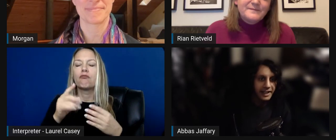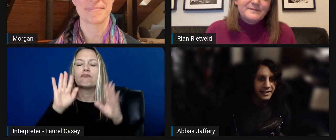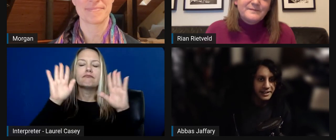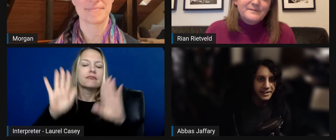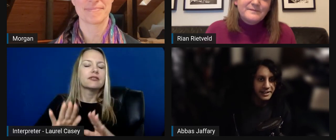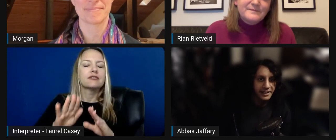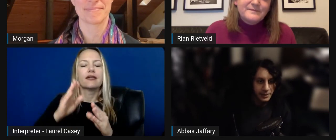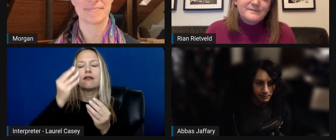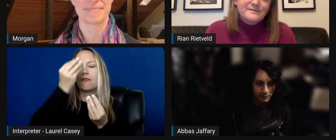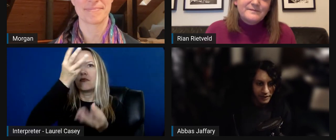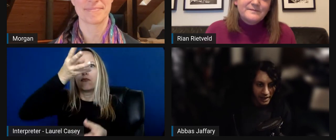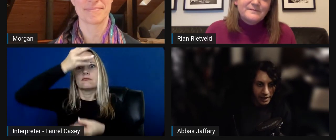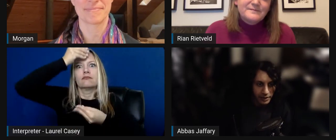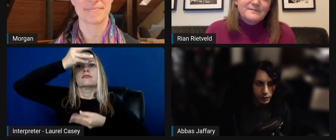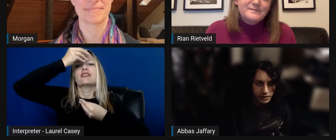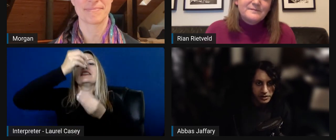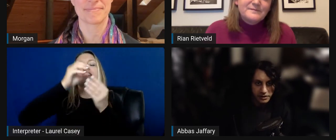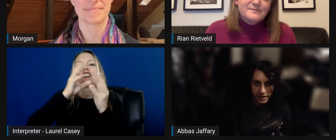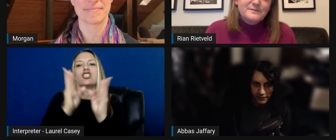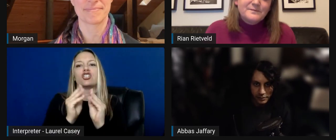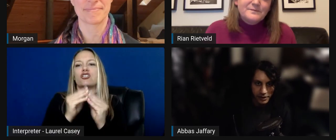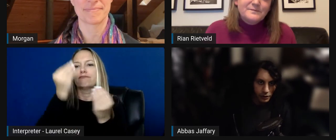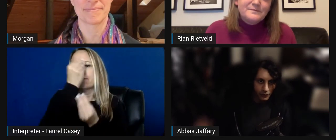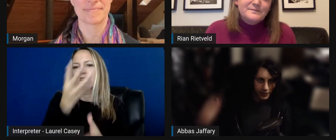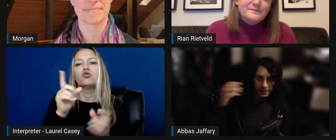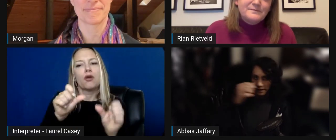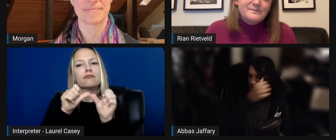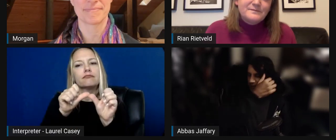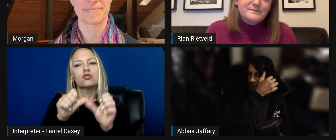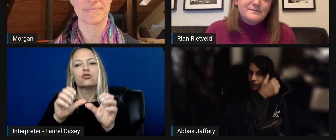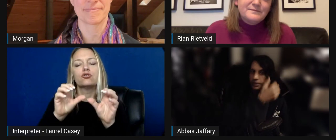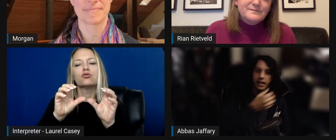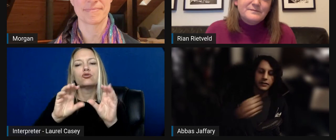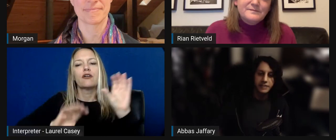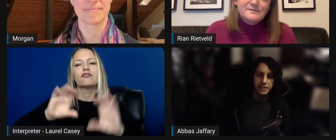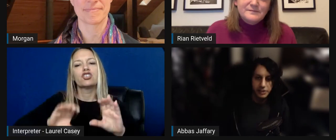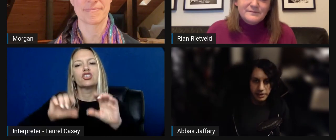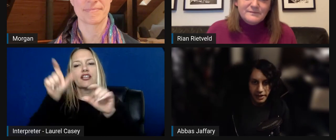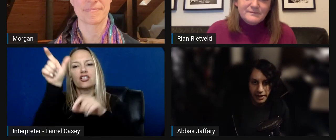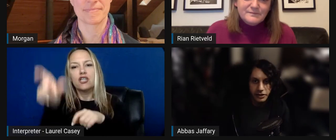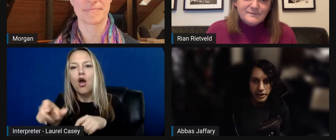I want to just let everybody know they can continue the conversation in the chat or on social media.